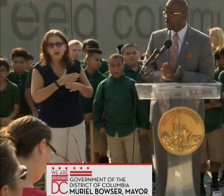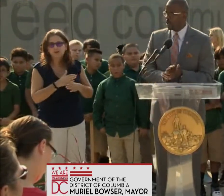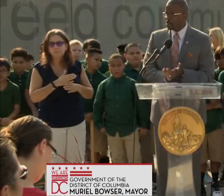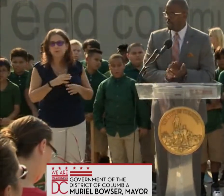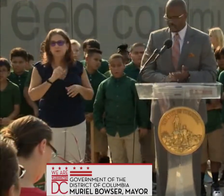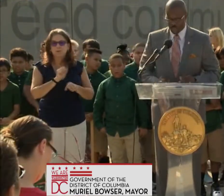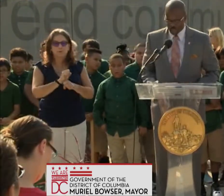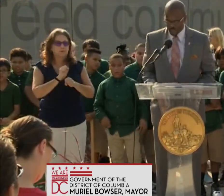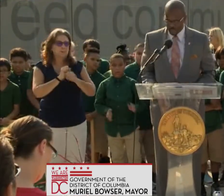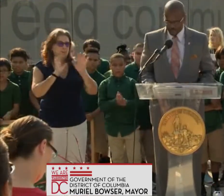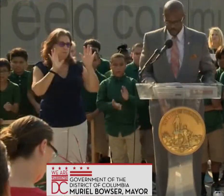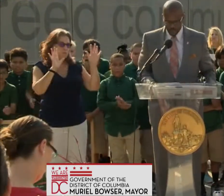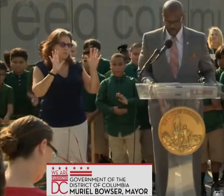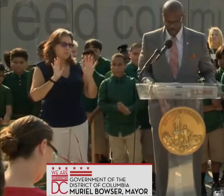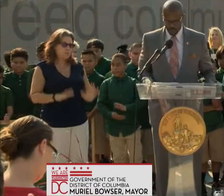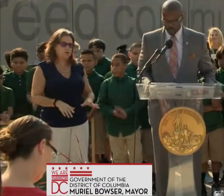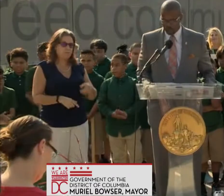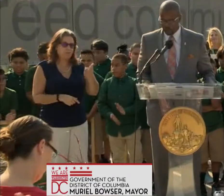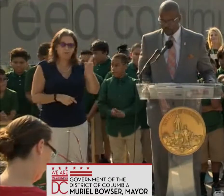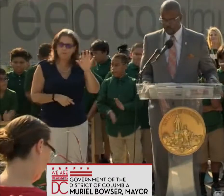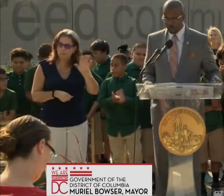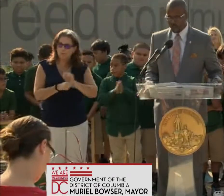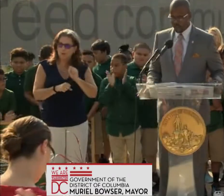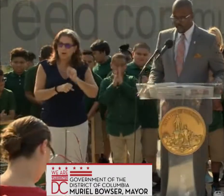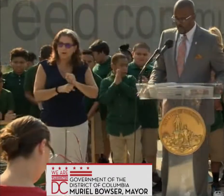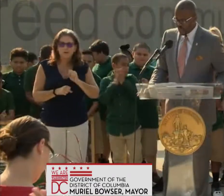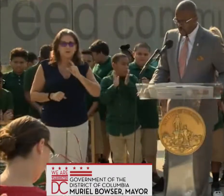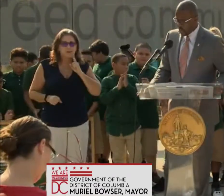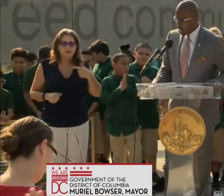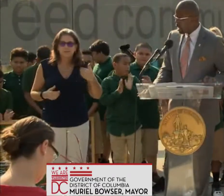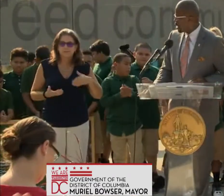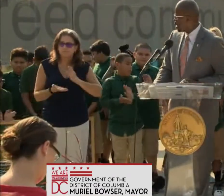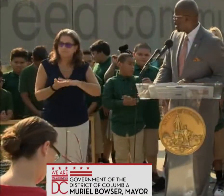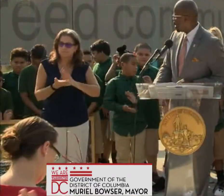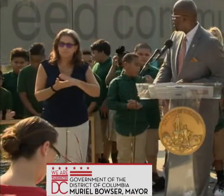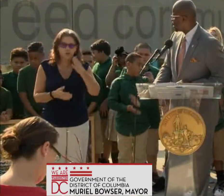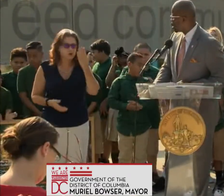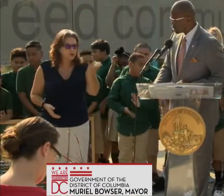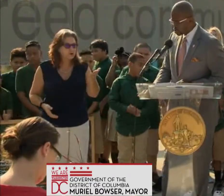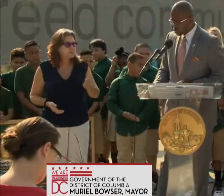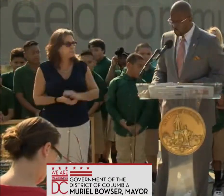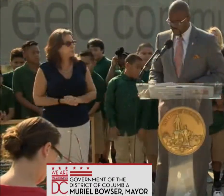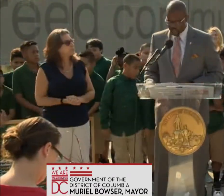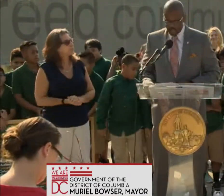go ahead put your hands together and thank and then I also just want to say